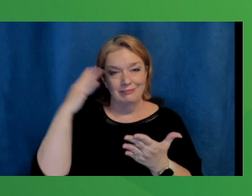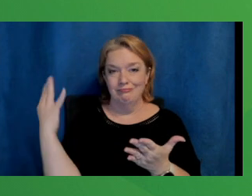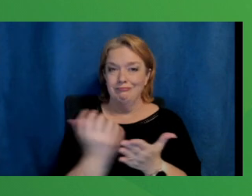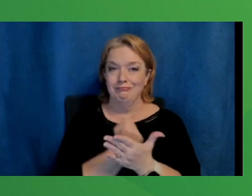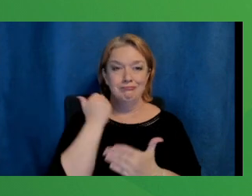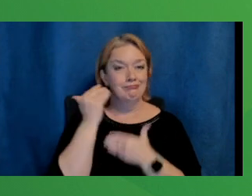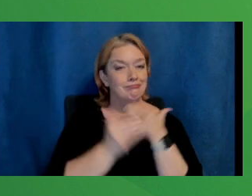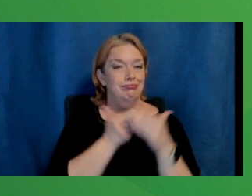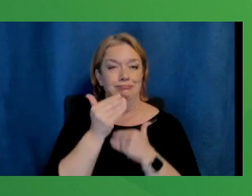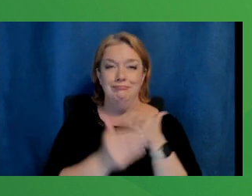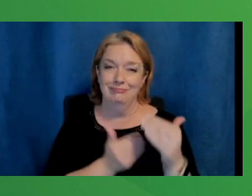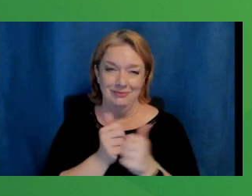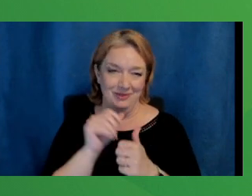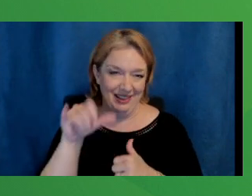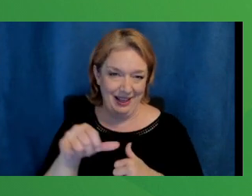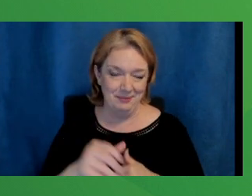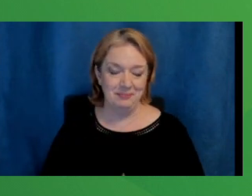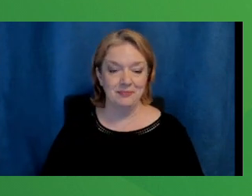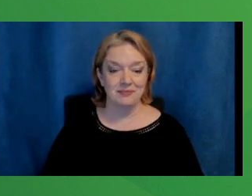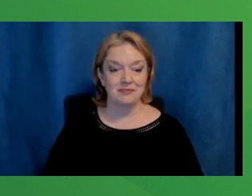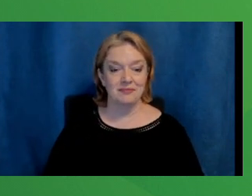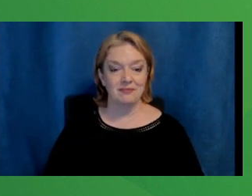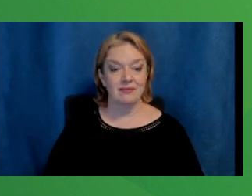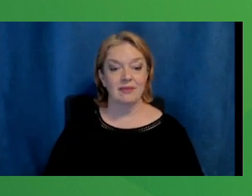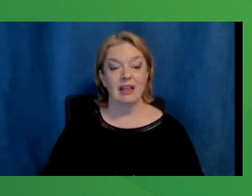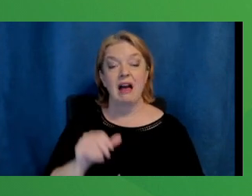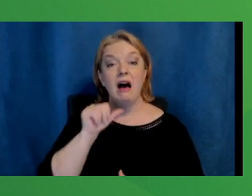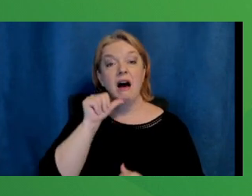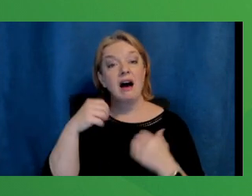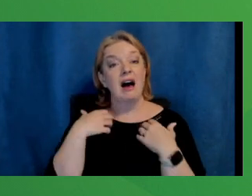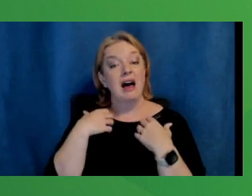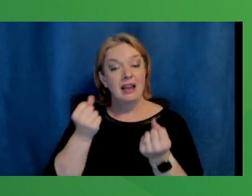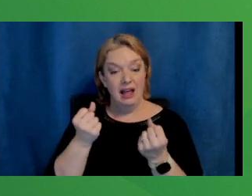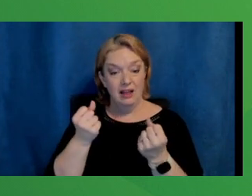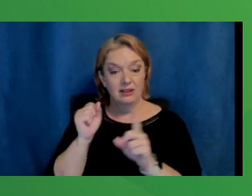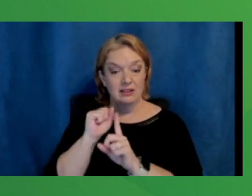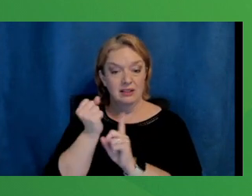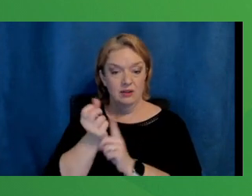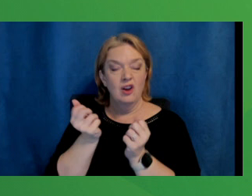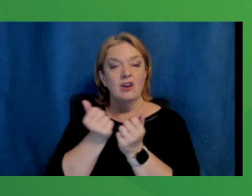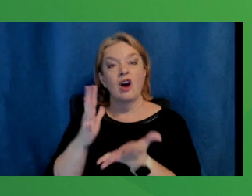So, for unhealthy conditions, unhealthy conditions will cause rats, and rats may transmit diseases.